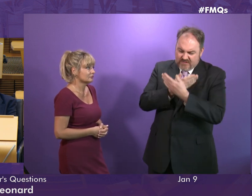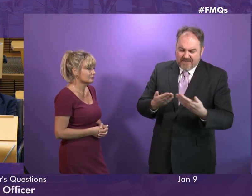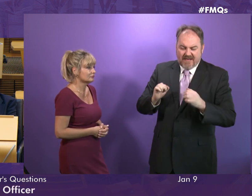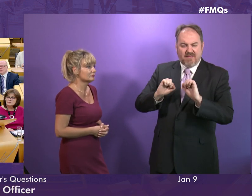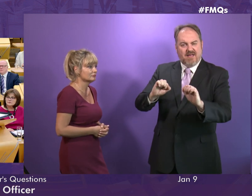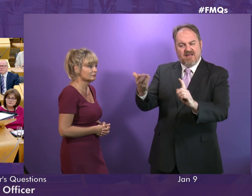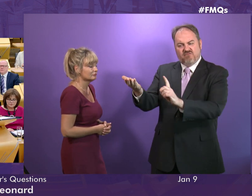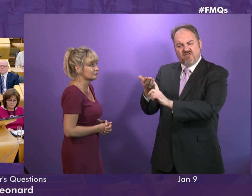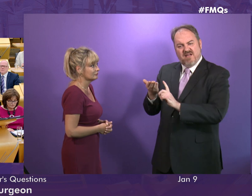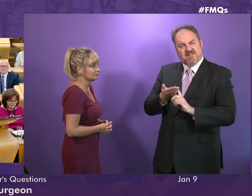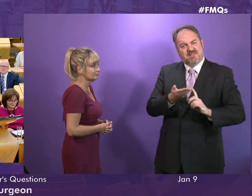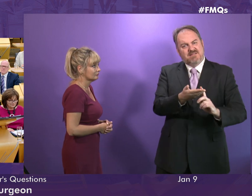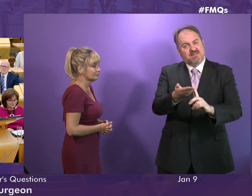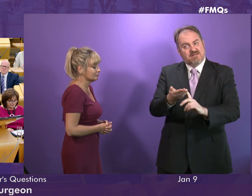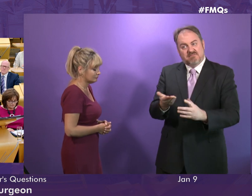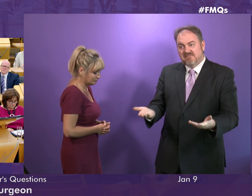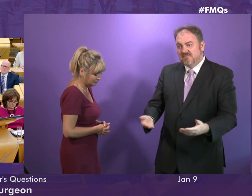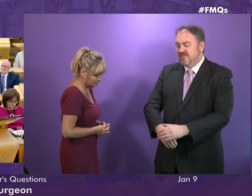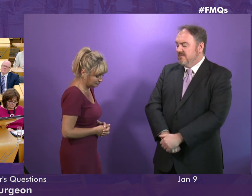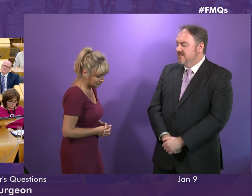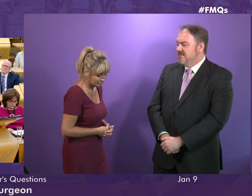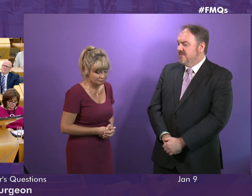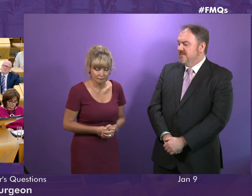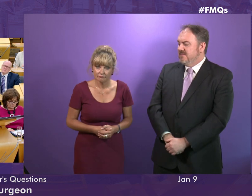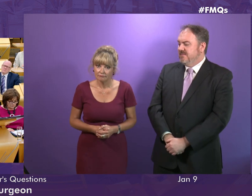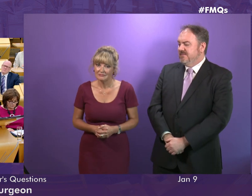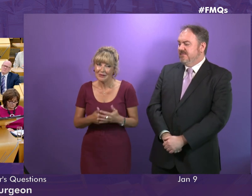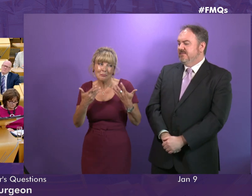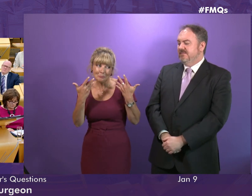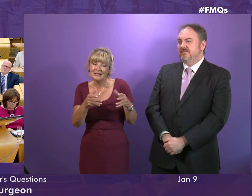The First Minister: As I said to Jackson Carlaw, the people in